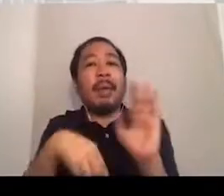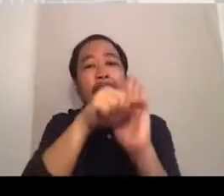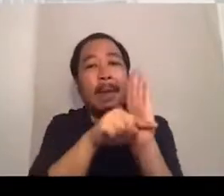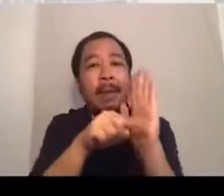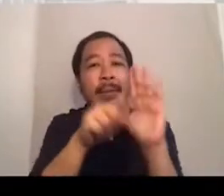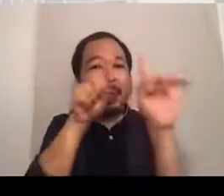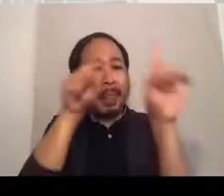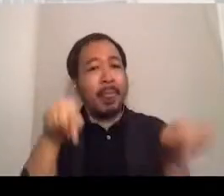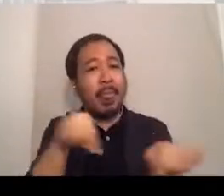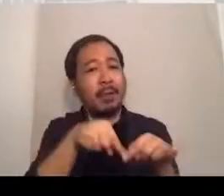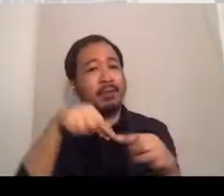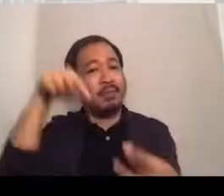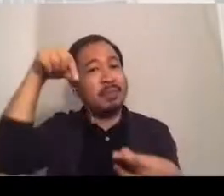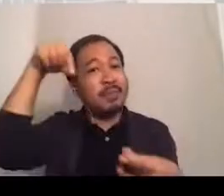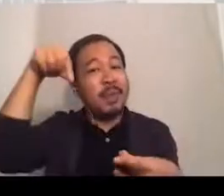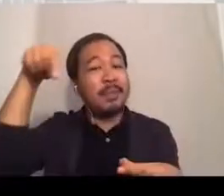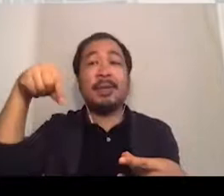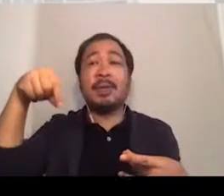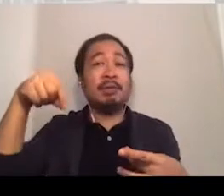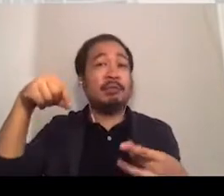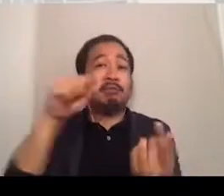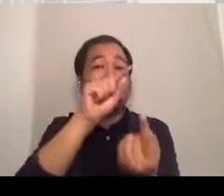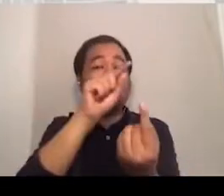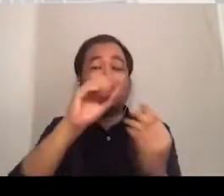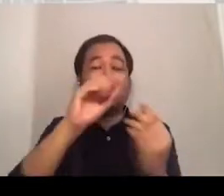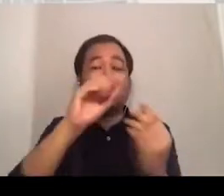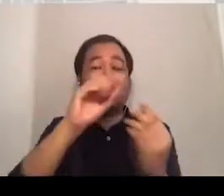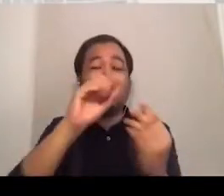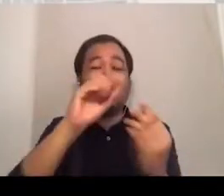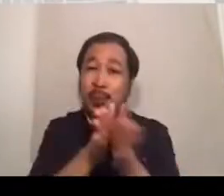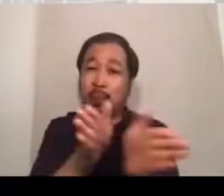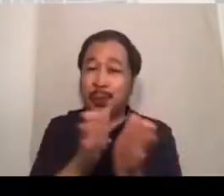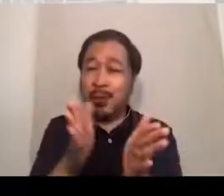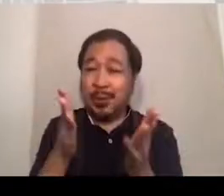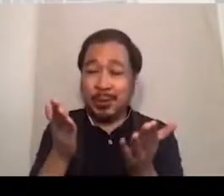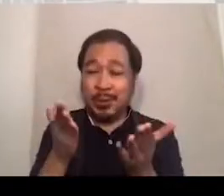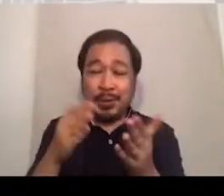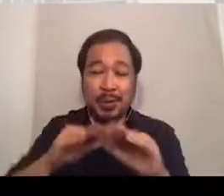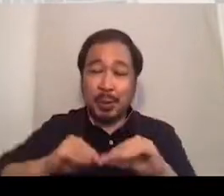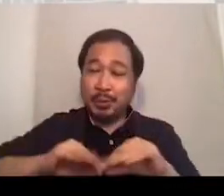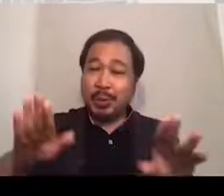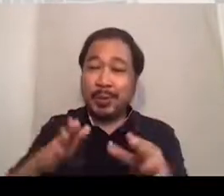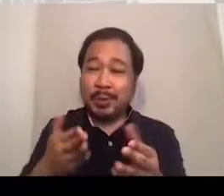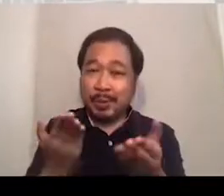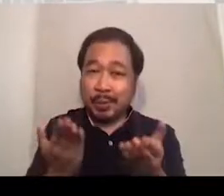Learning from each other, as Georgia said, is a vital part of what we hope to achieve.